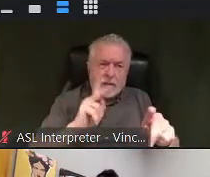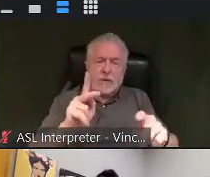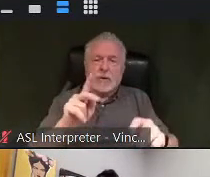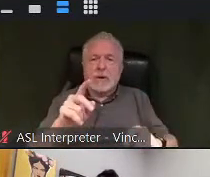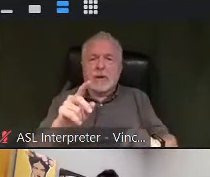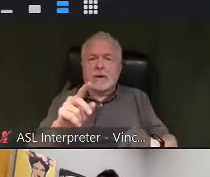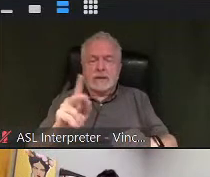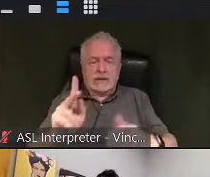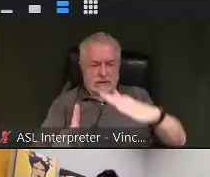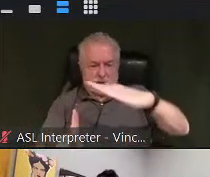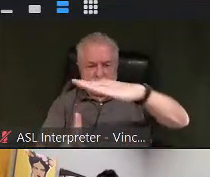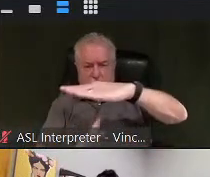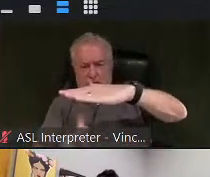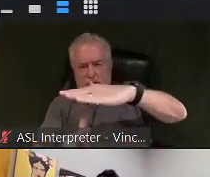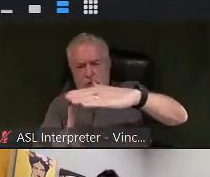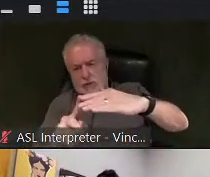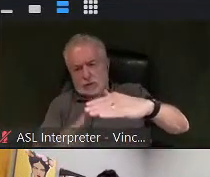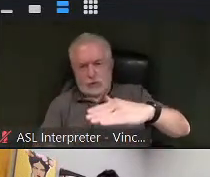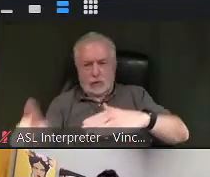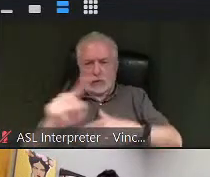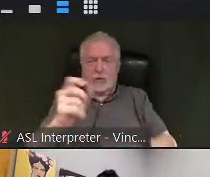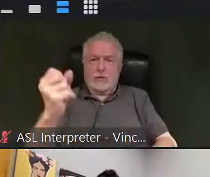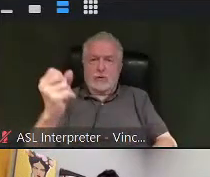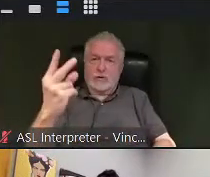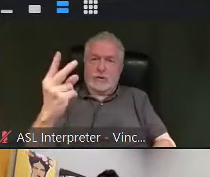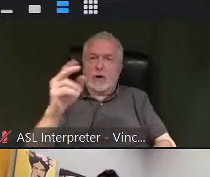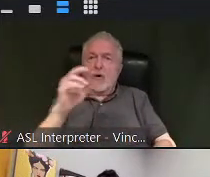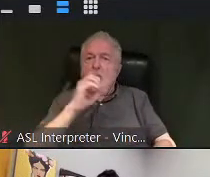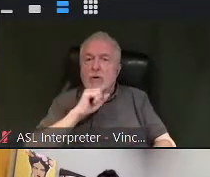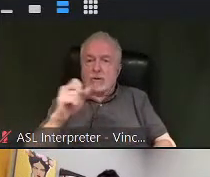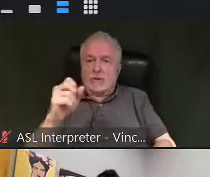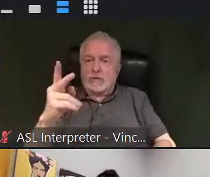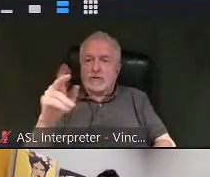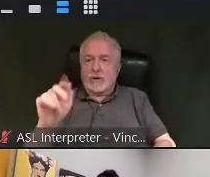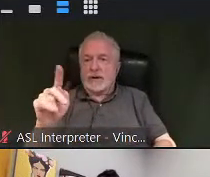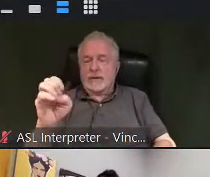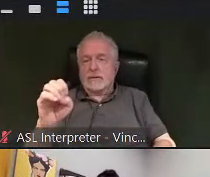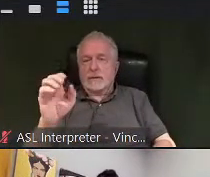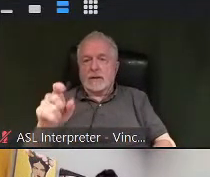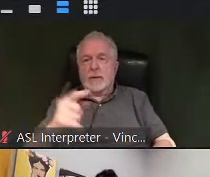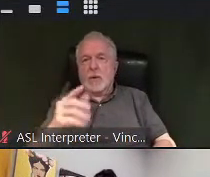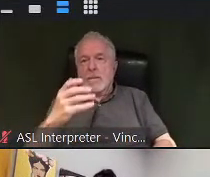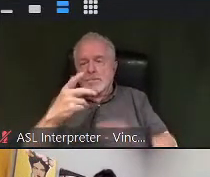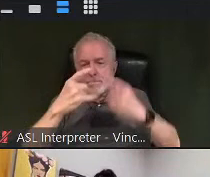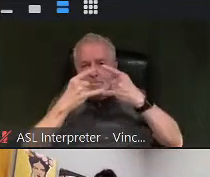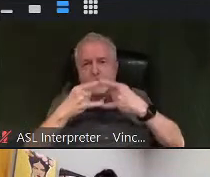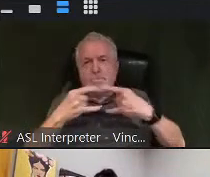kindergarten to the 12th grade, so everybody has to wear a mask.